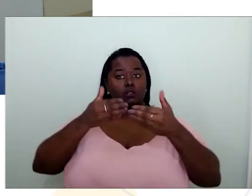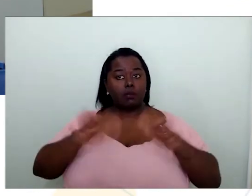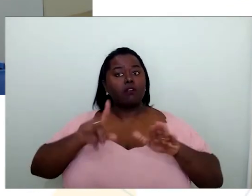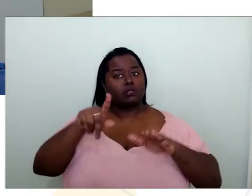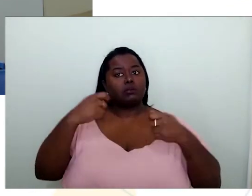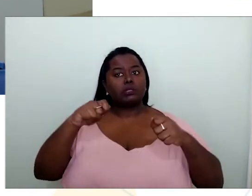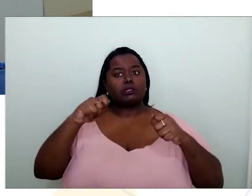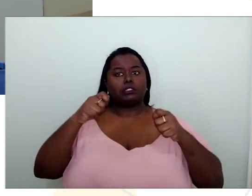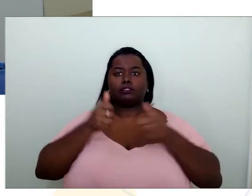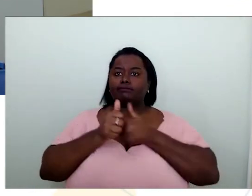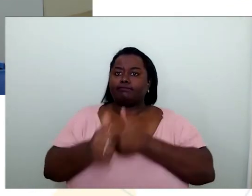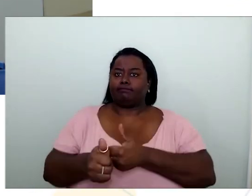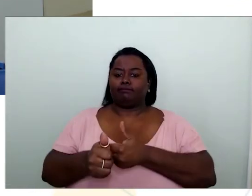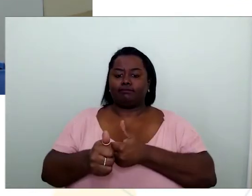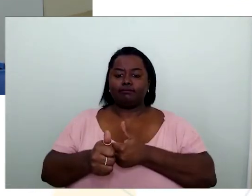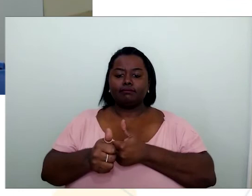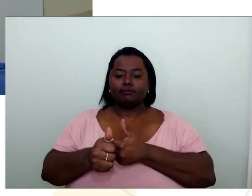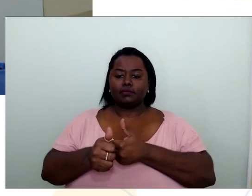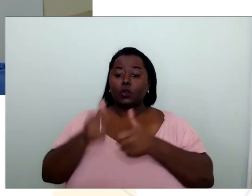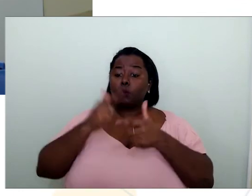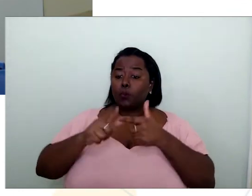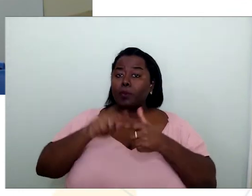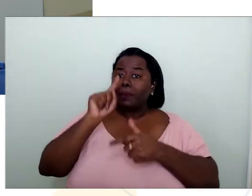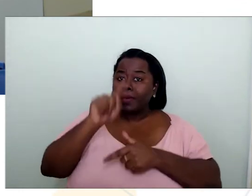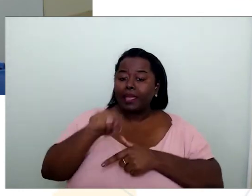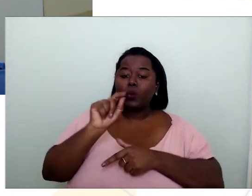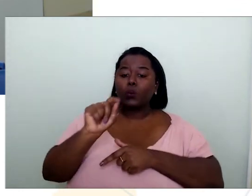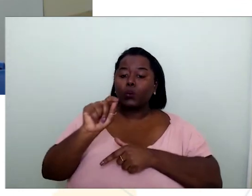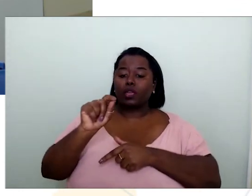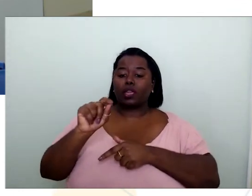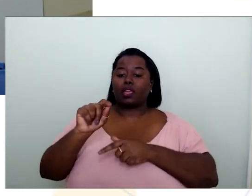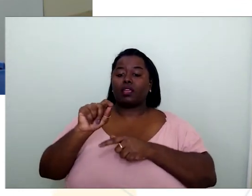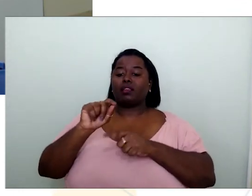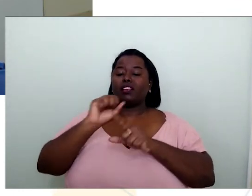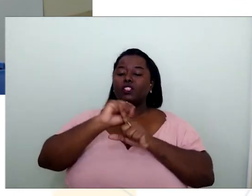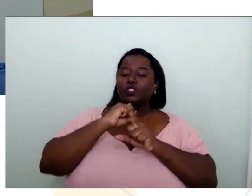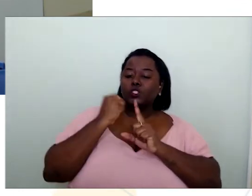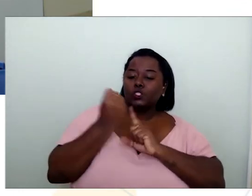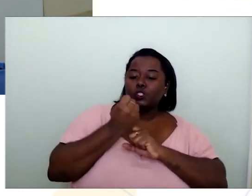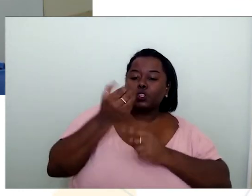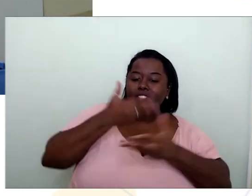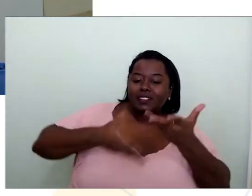problem is that there is very little socialization of this idea among senior